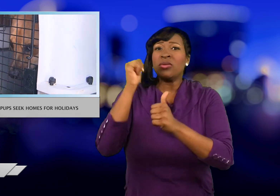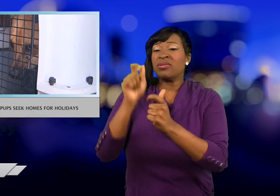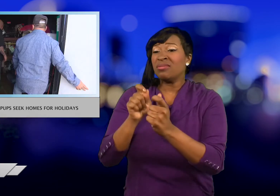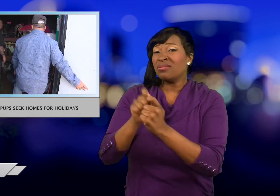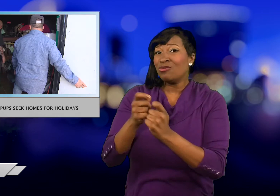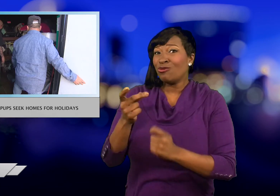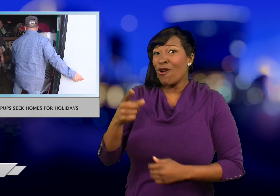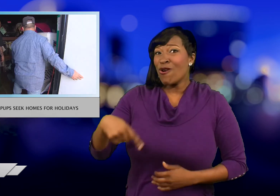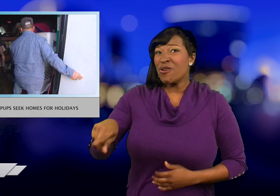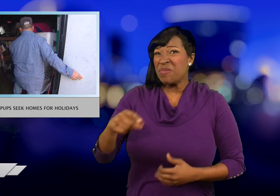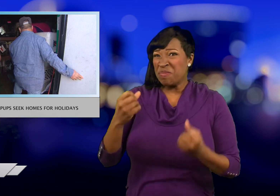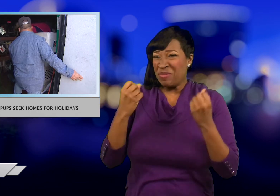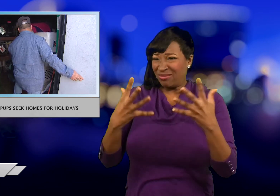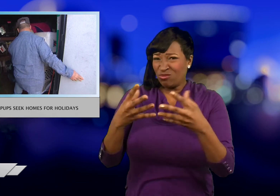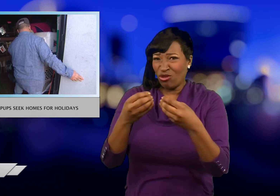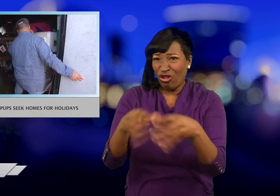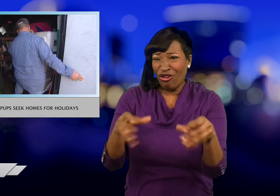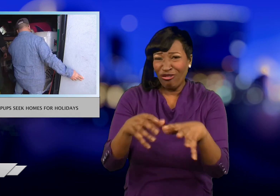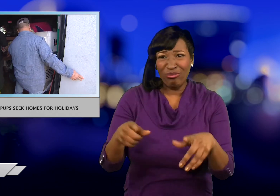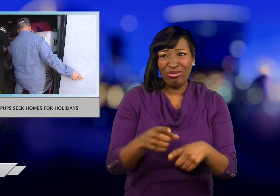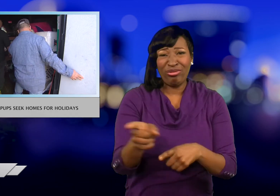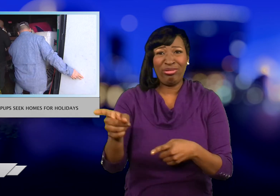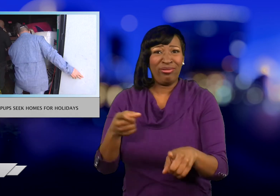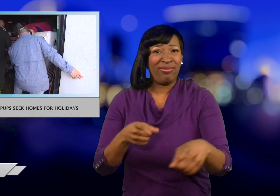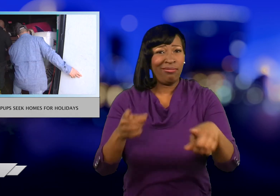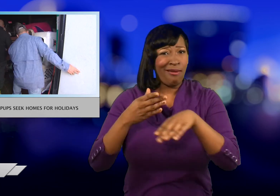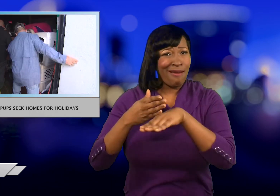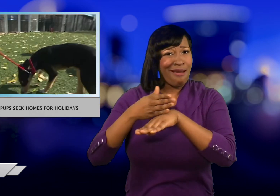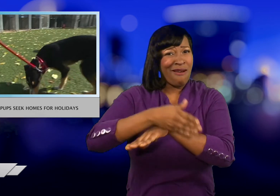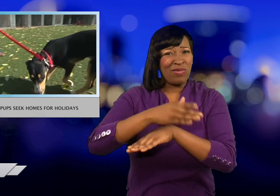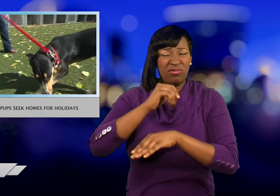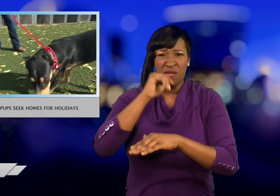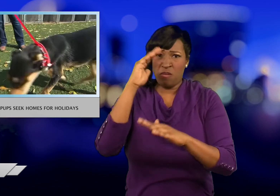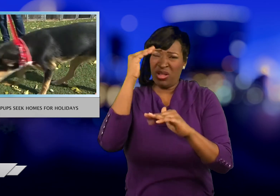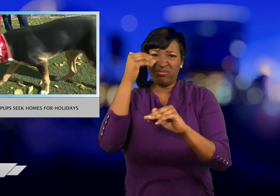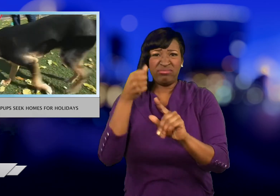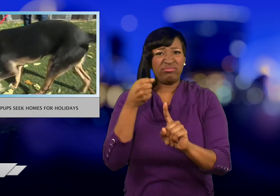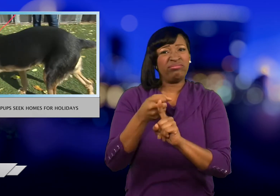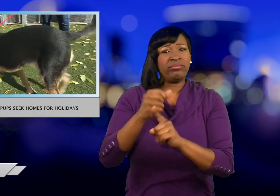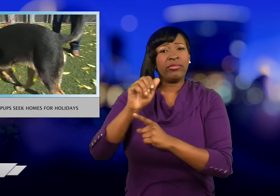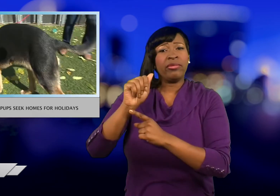in particular the thousands of dogs displaced after an unprecedented